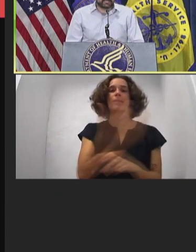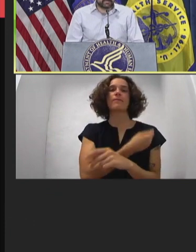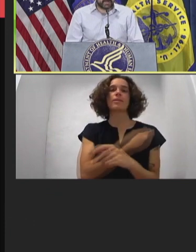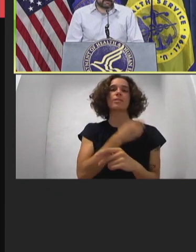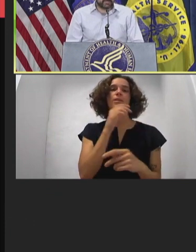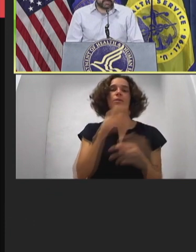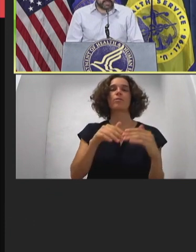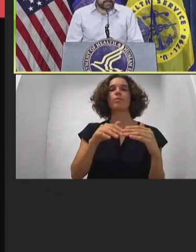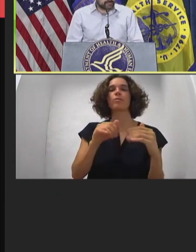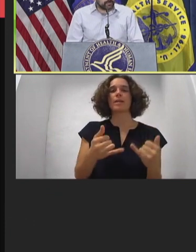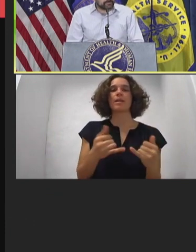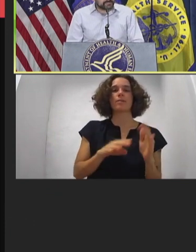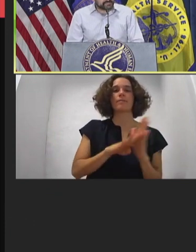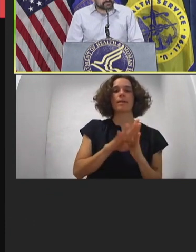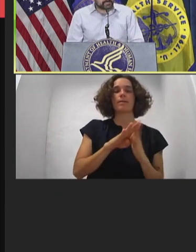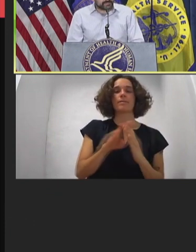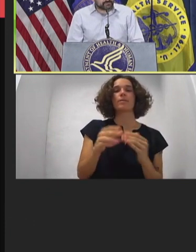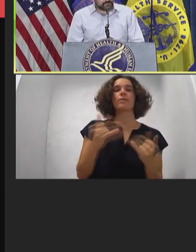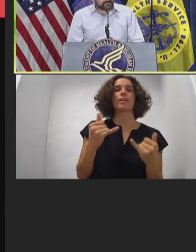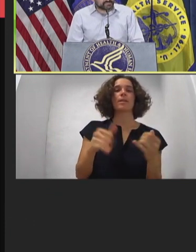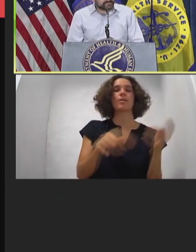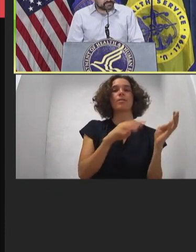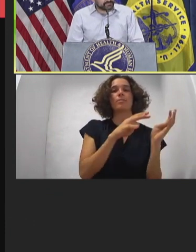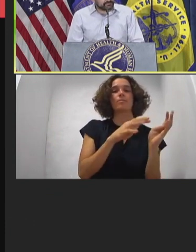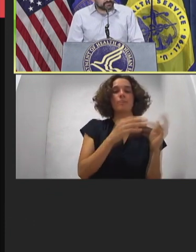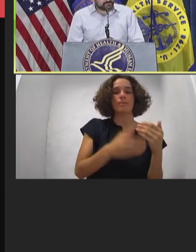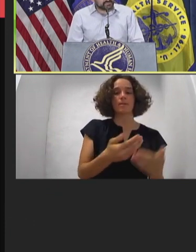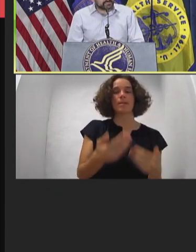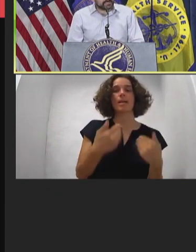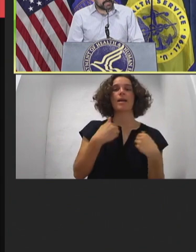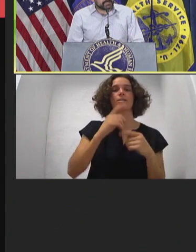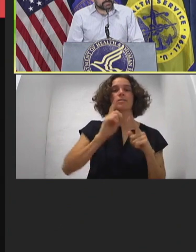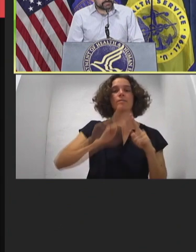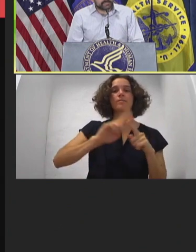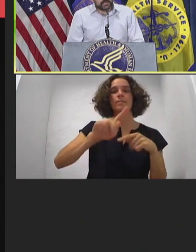the pipeline has all of these different types represented with specific candidates. There